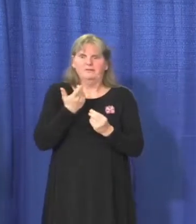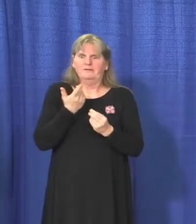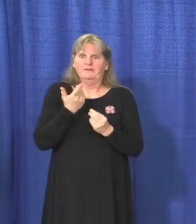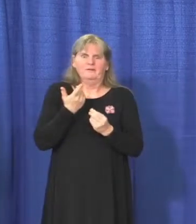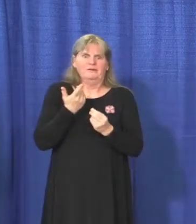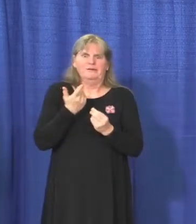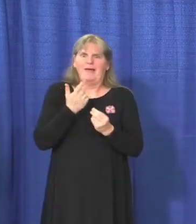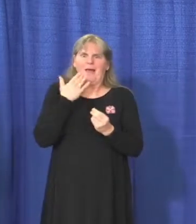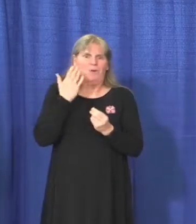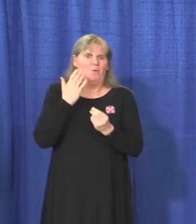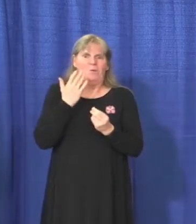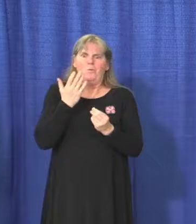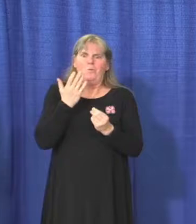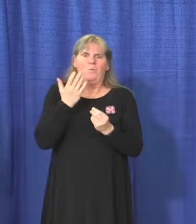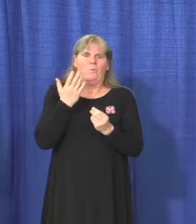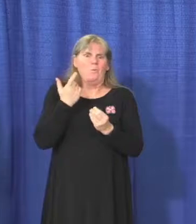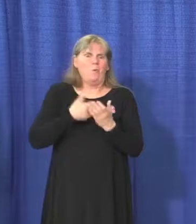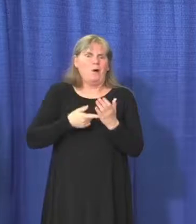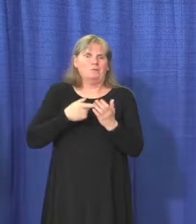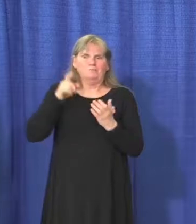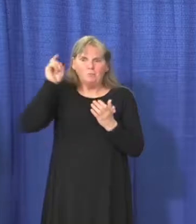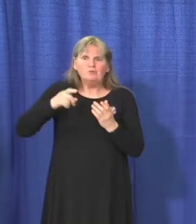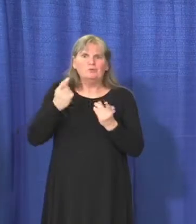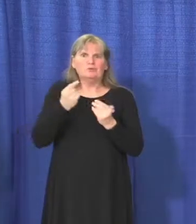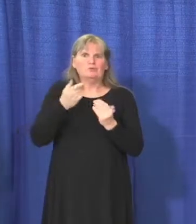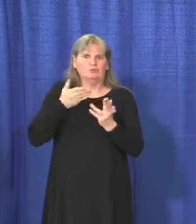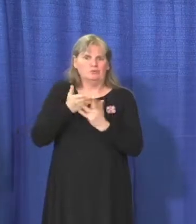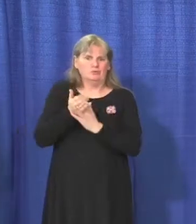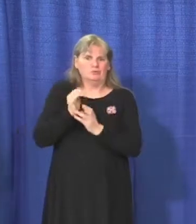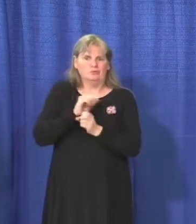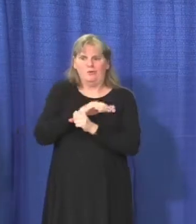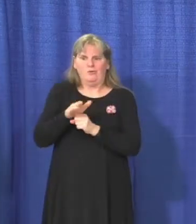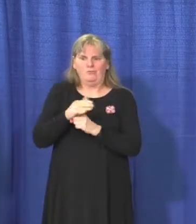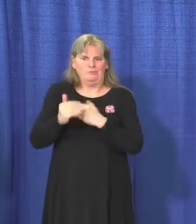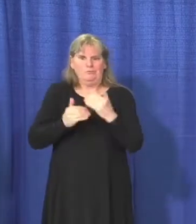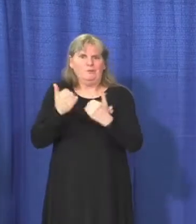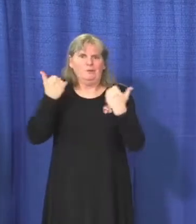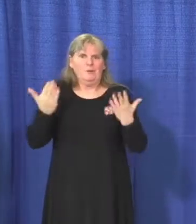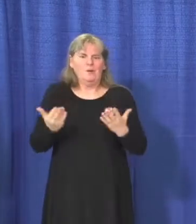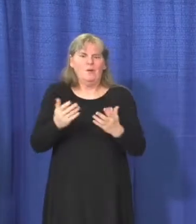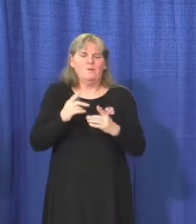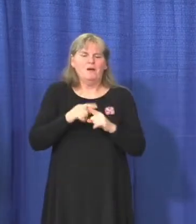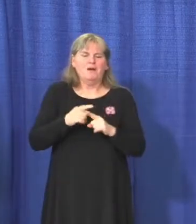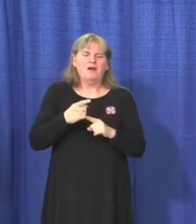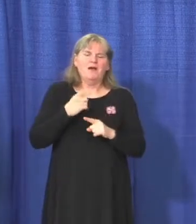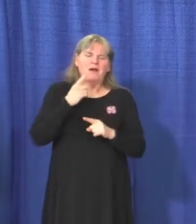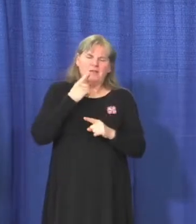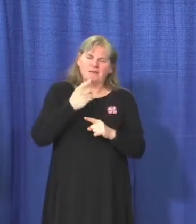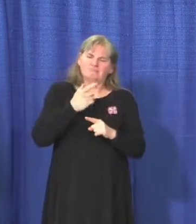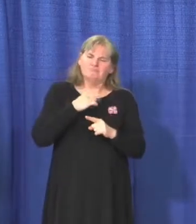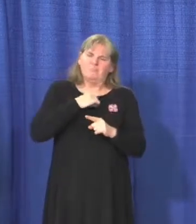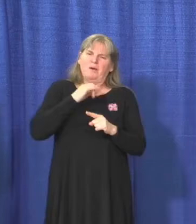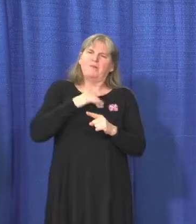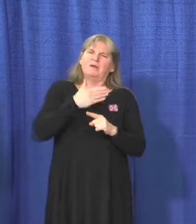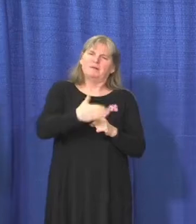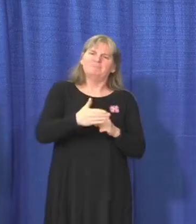I think at Yukon that leads is what resonates for me as we've gone through this.